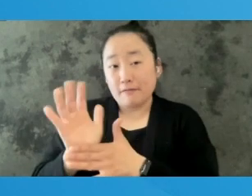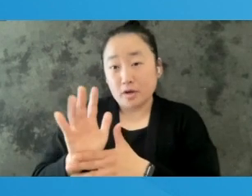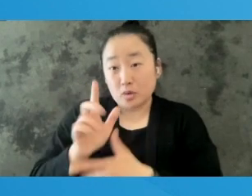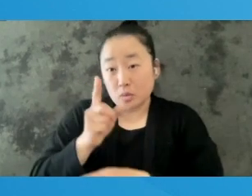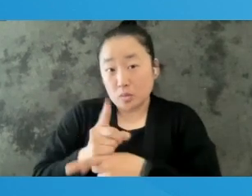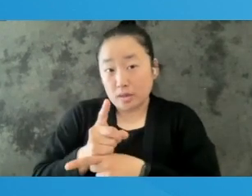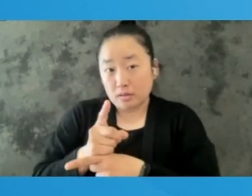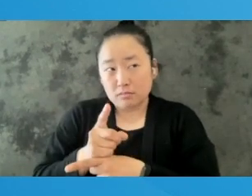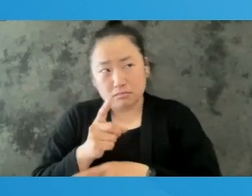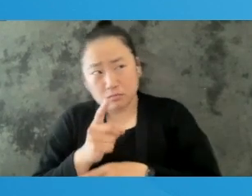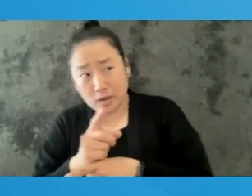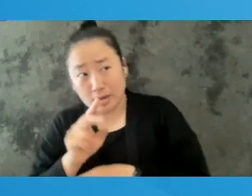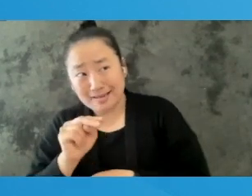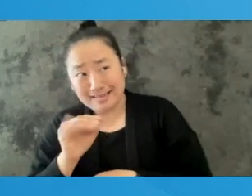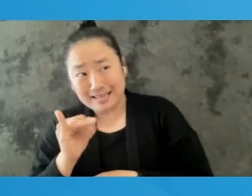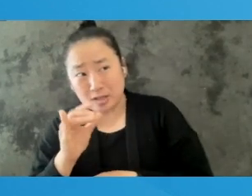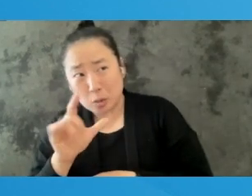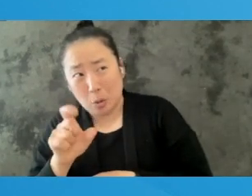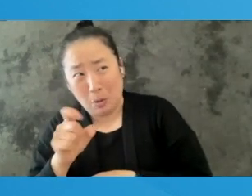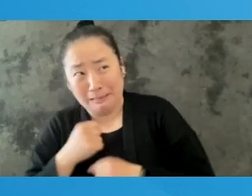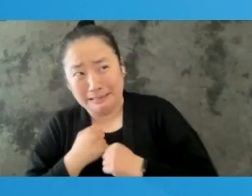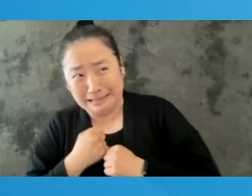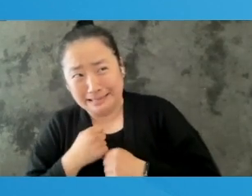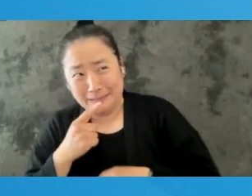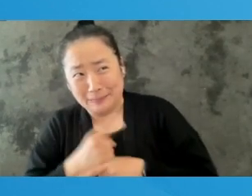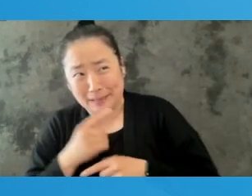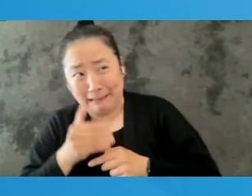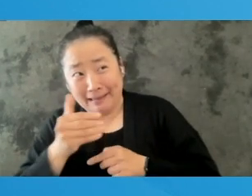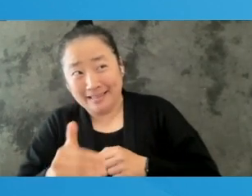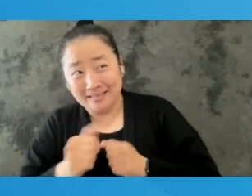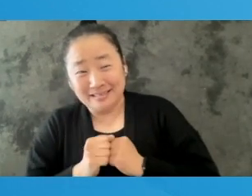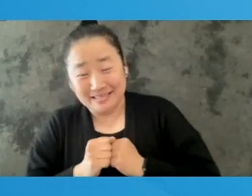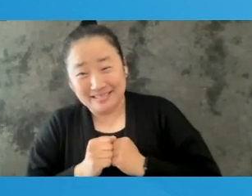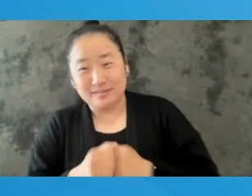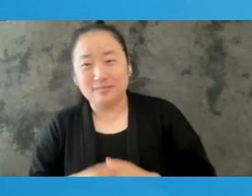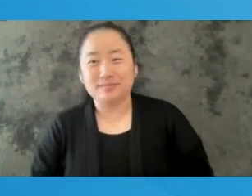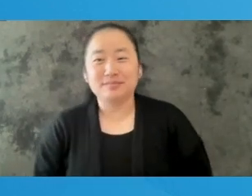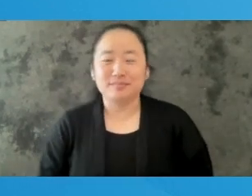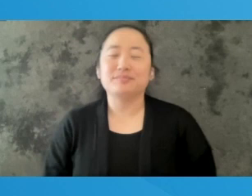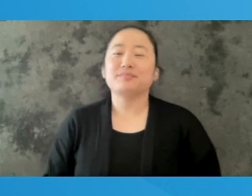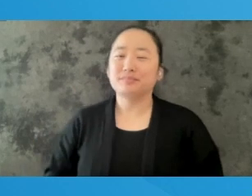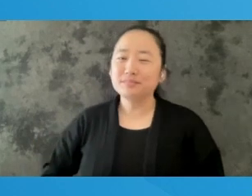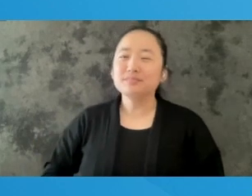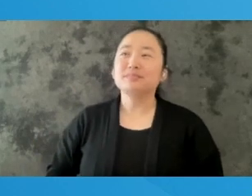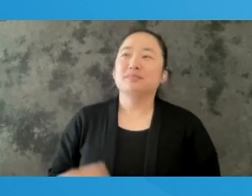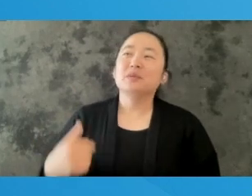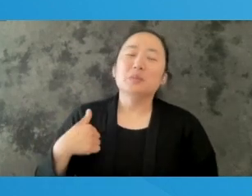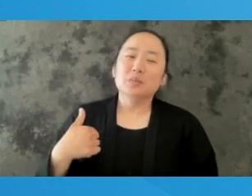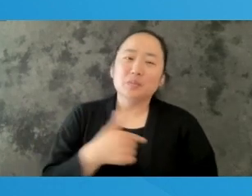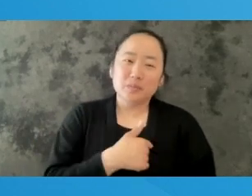So, I have the slides right? So, we're going to... yes. OK.